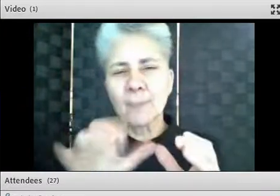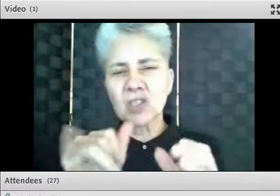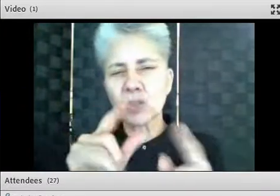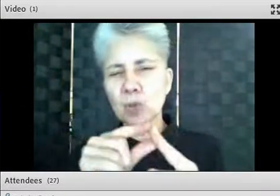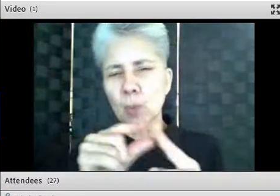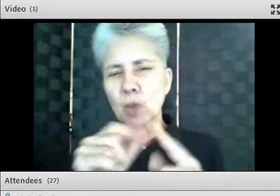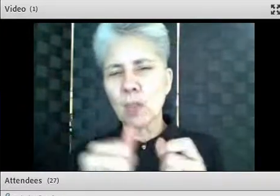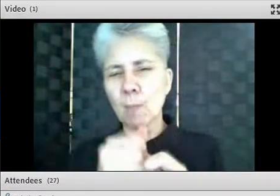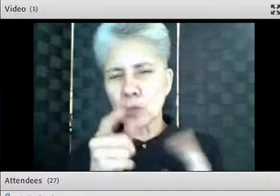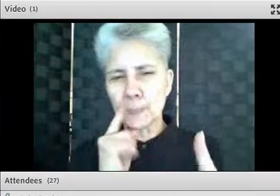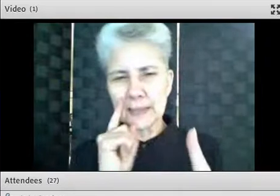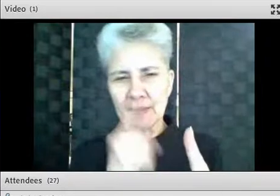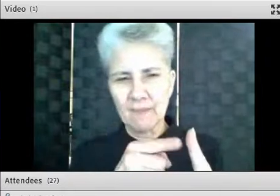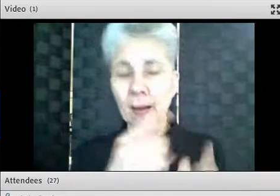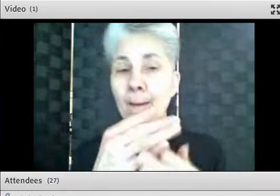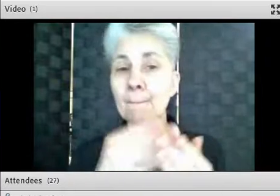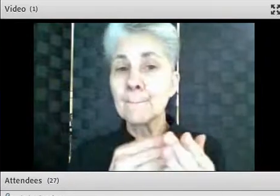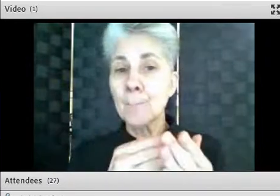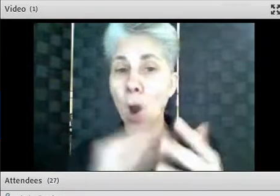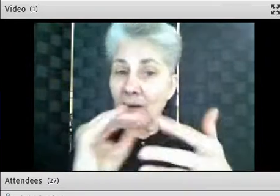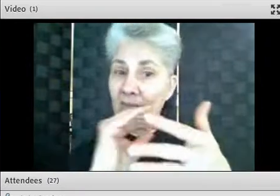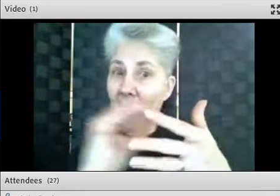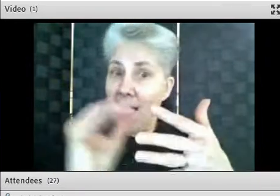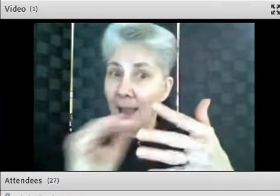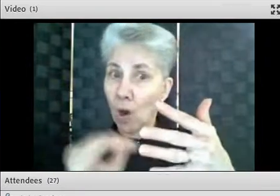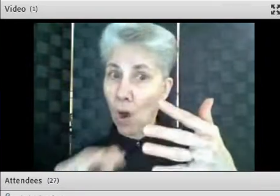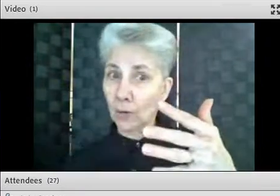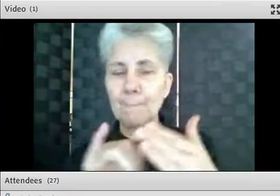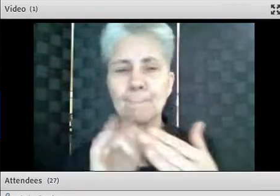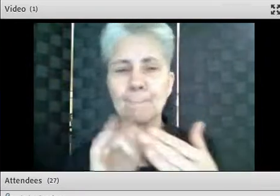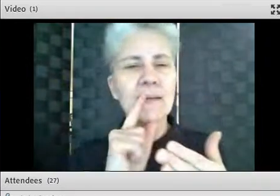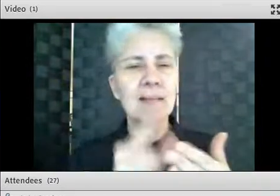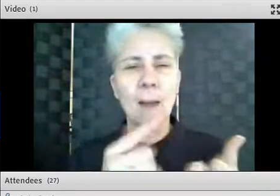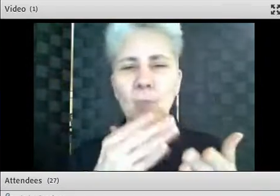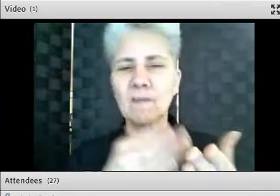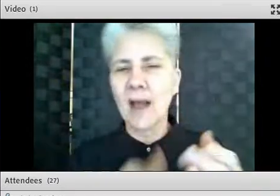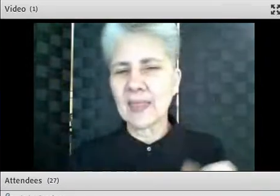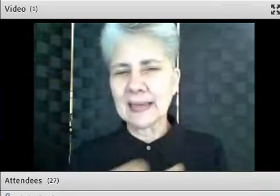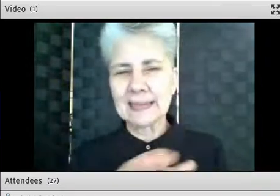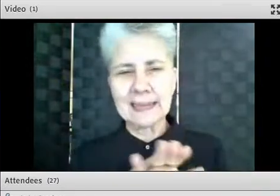are just the most specific part of that hierarchy. It may not provide the entire context,